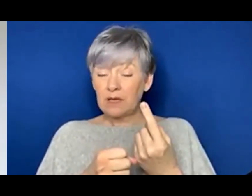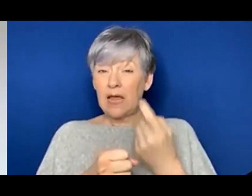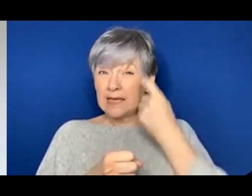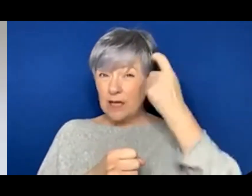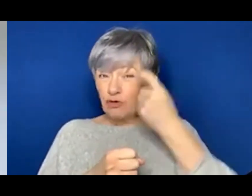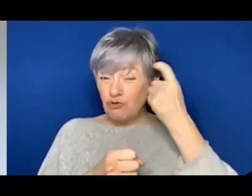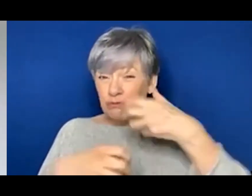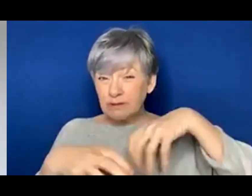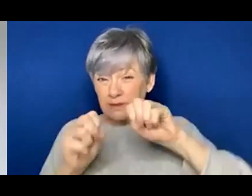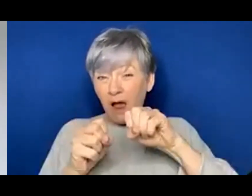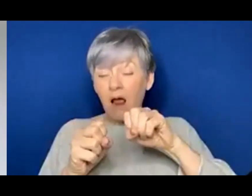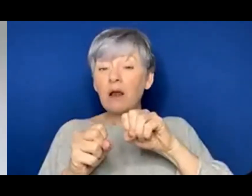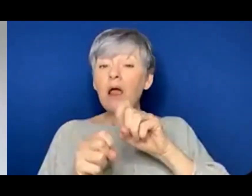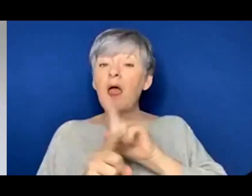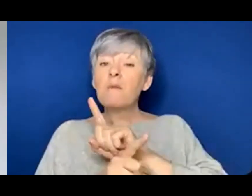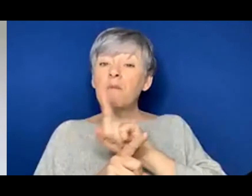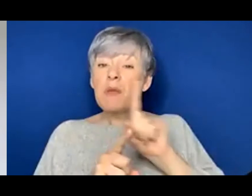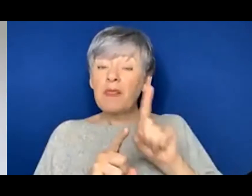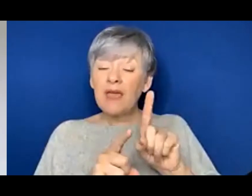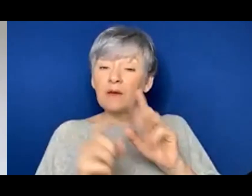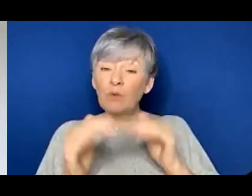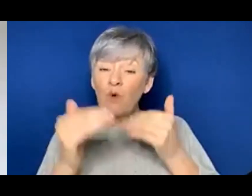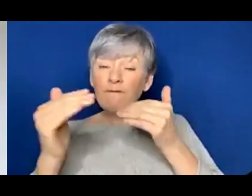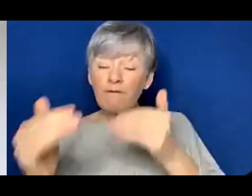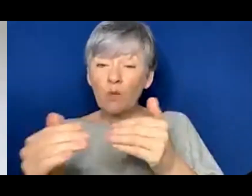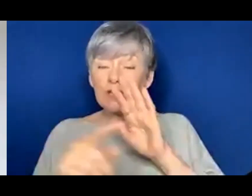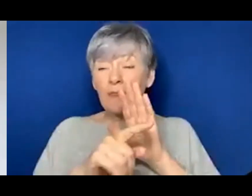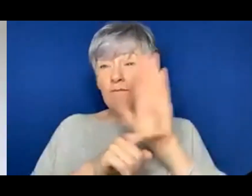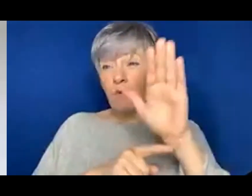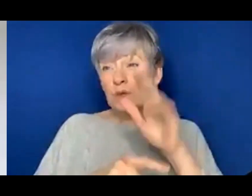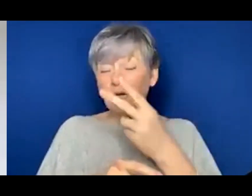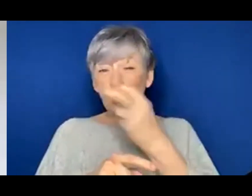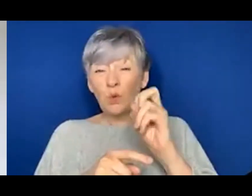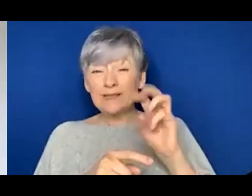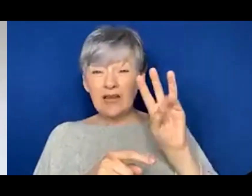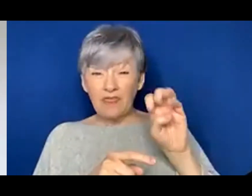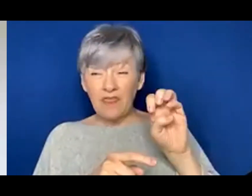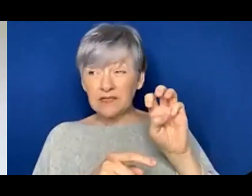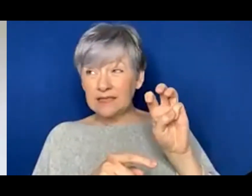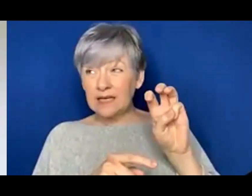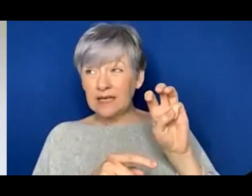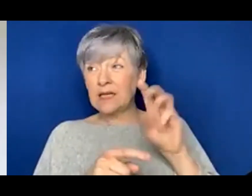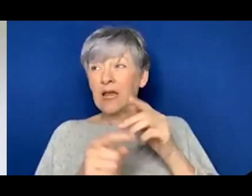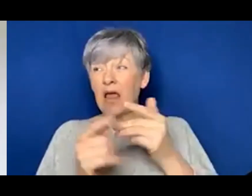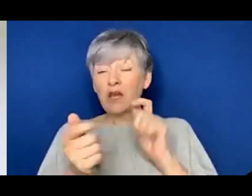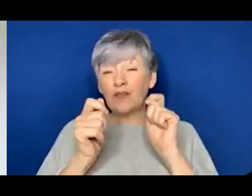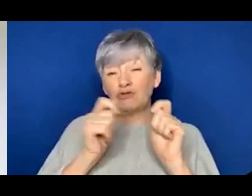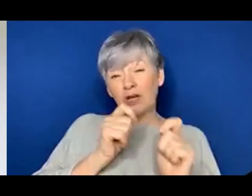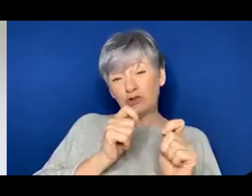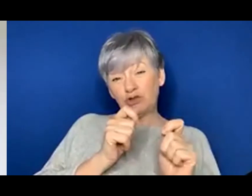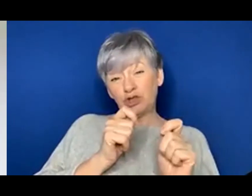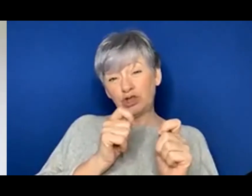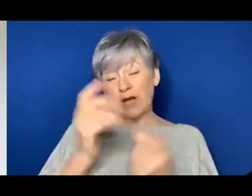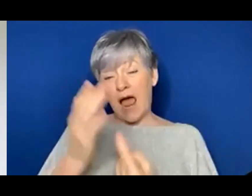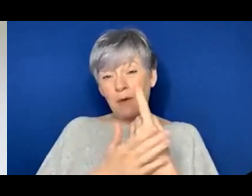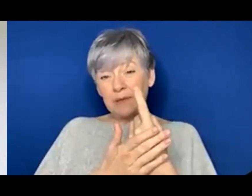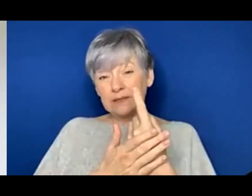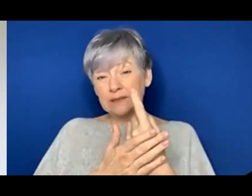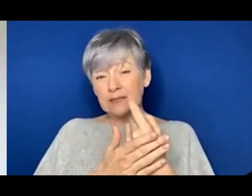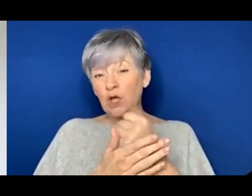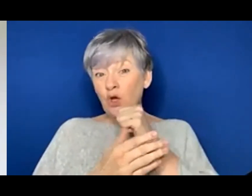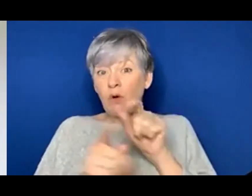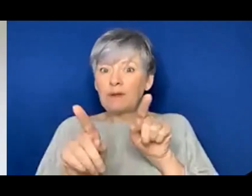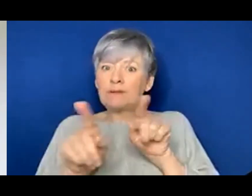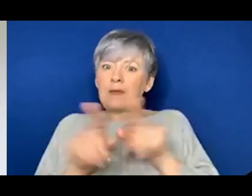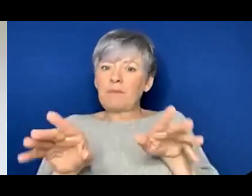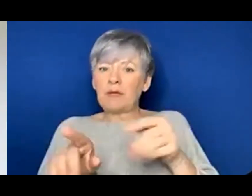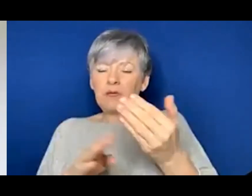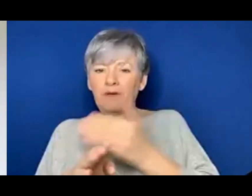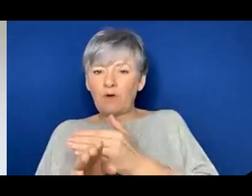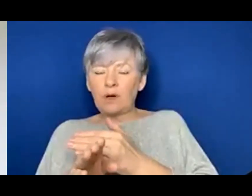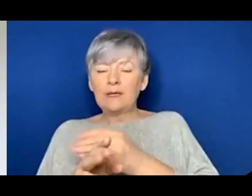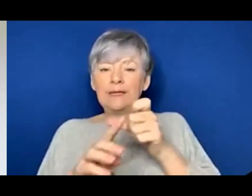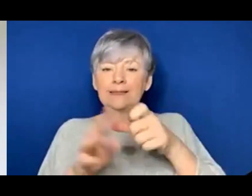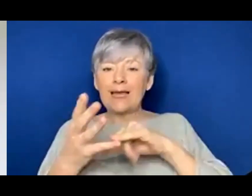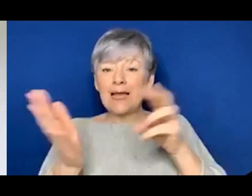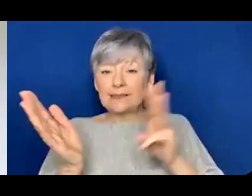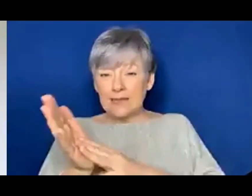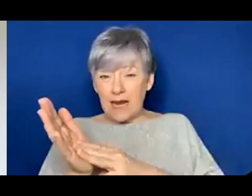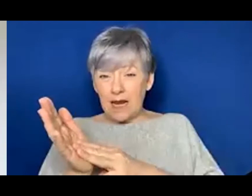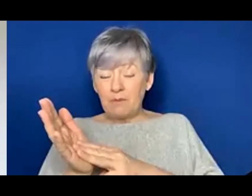Then we move to the future, in 2013 a major shift happened and the DSM saw there was not enough to